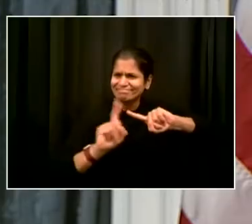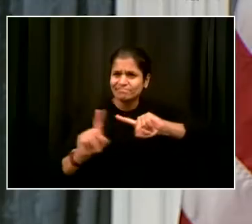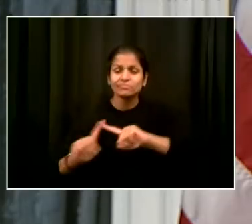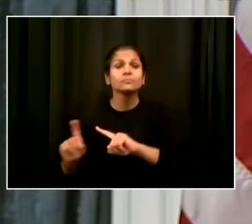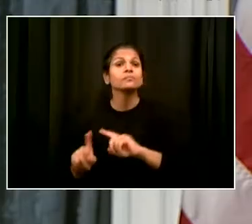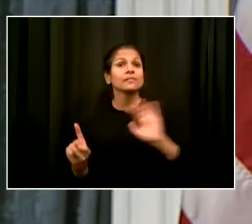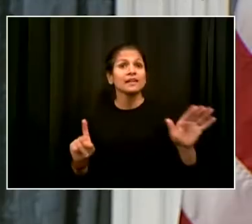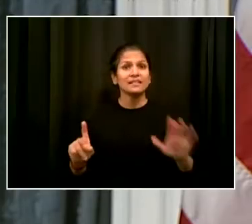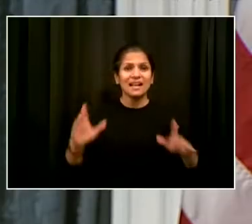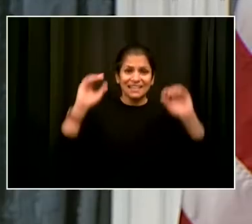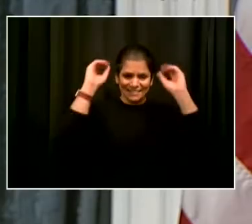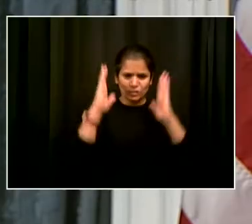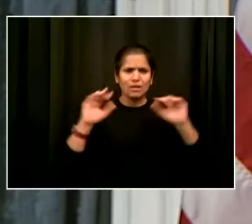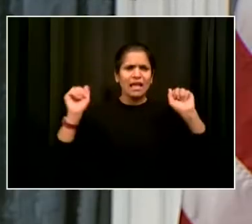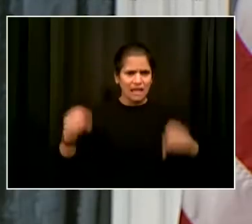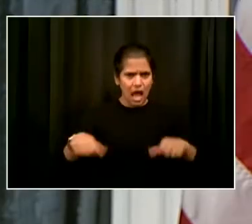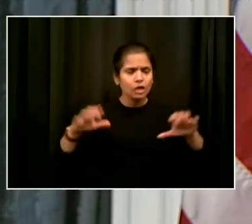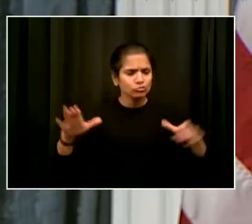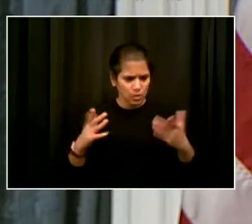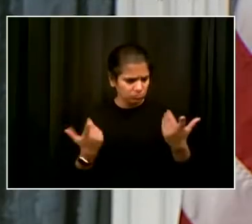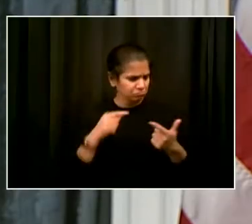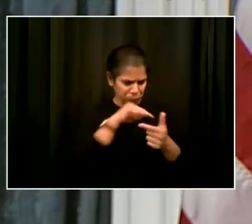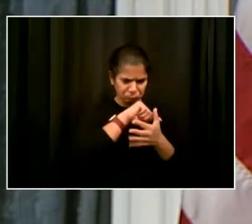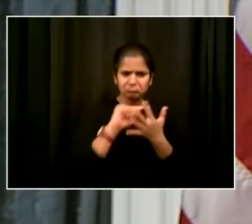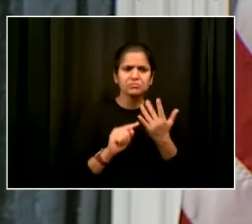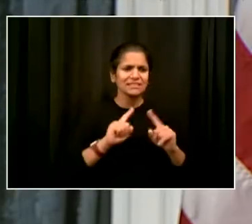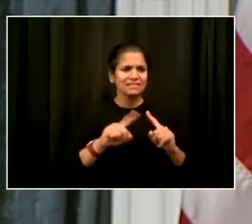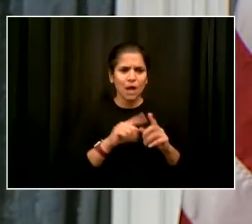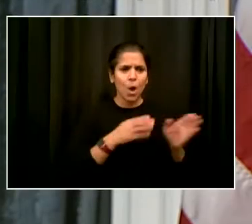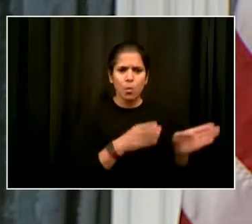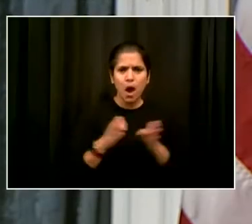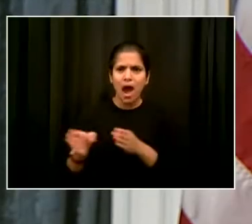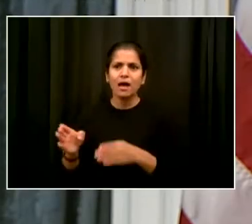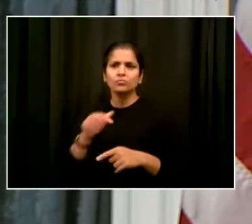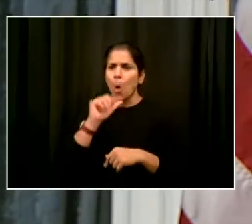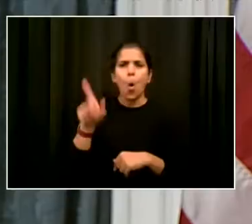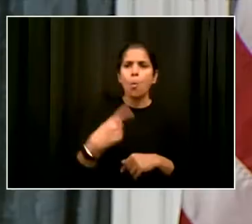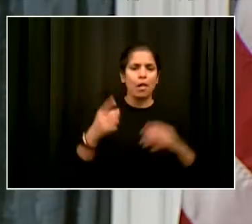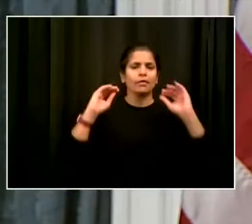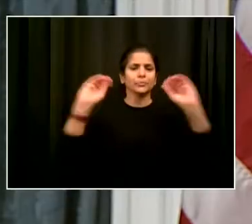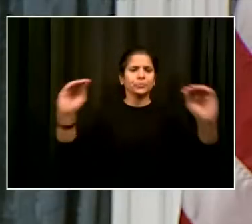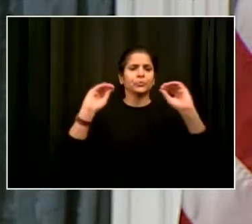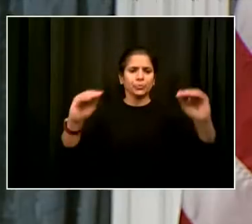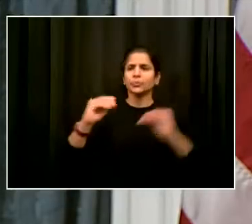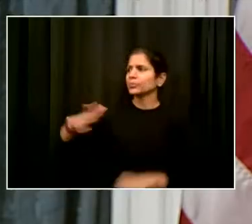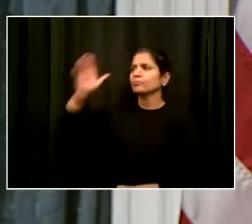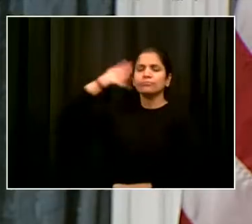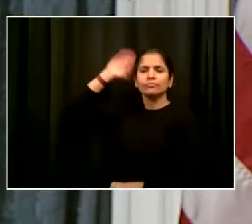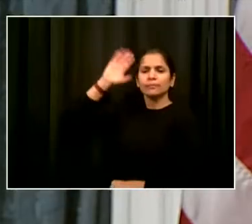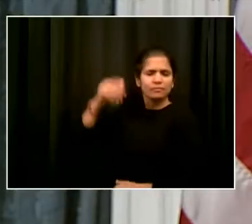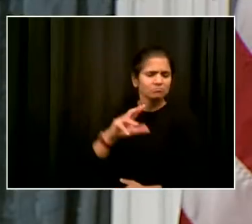CHILDREN WILL HAVE DEVICES, THEY WILL HAVE CONNECTIVITY. TEACHERS HAVE BEEN BUILDING THEIR CAPACITY AND BEING REALLY INNOVATIVE HOW THEY ARE MEETING THE NEEDS OF THE STUDENTS.